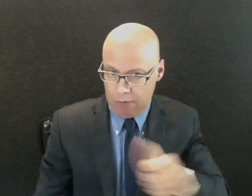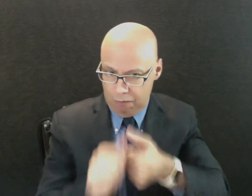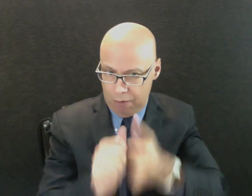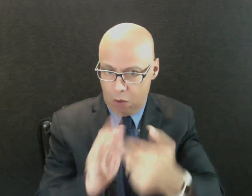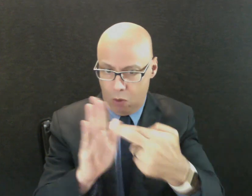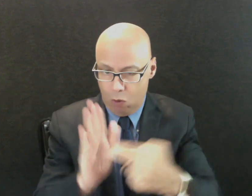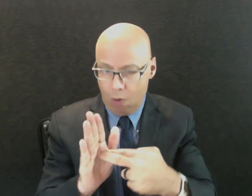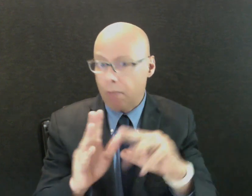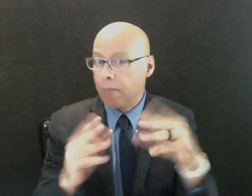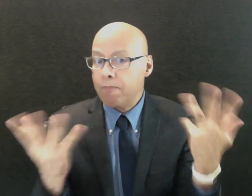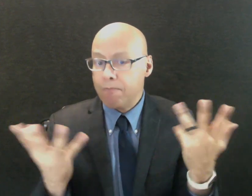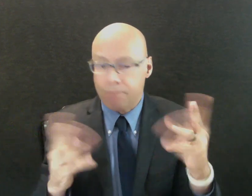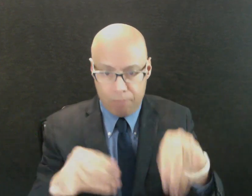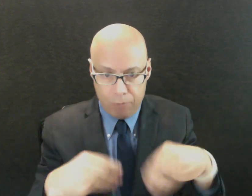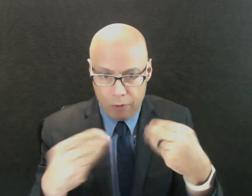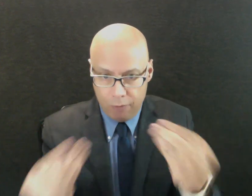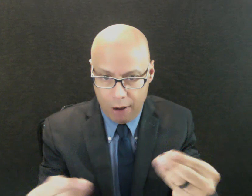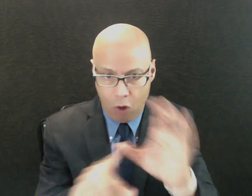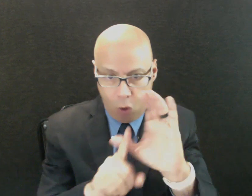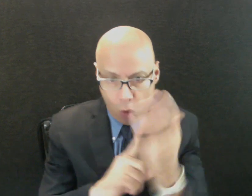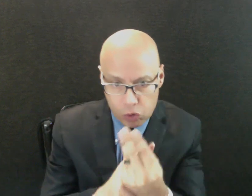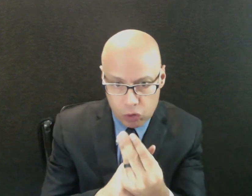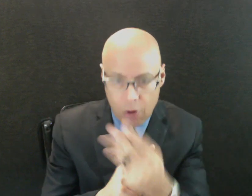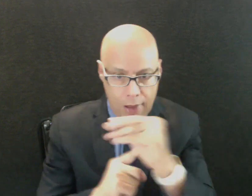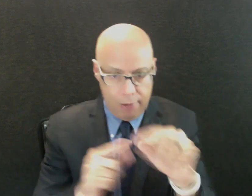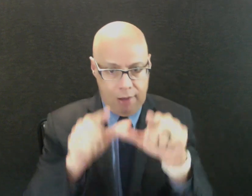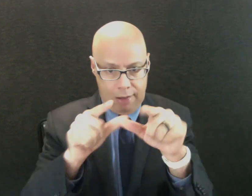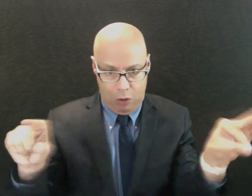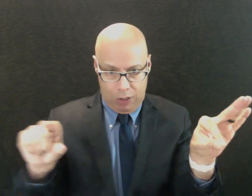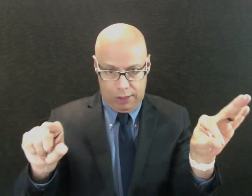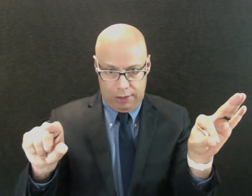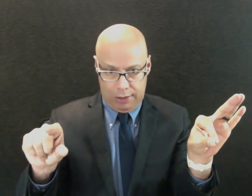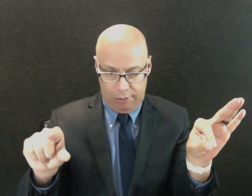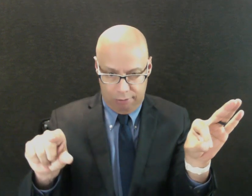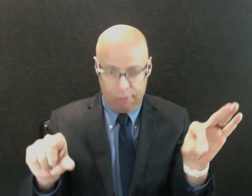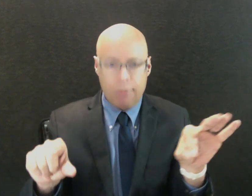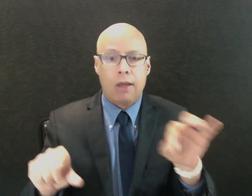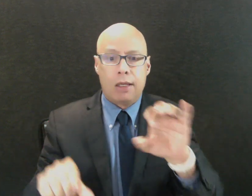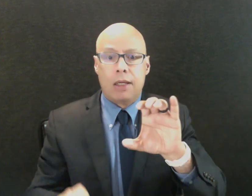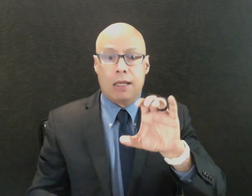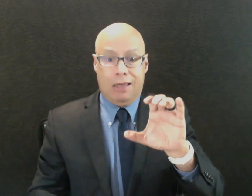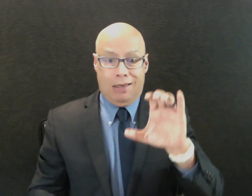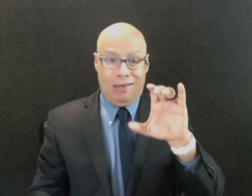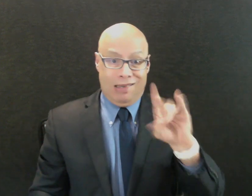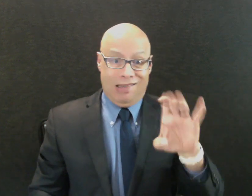provide culturally and linguistically affirmative Child Welfare Services